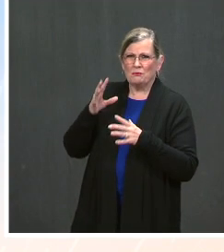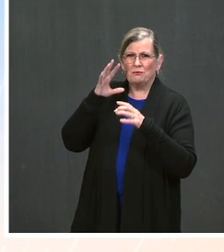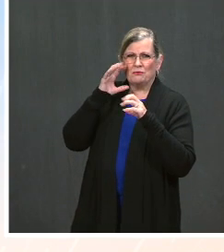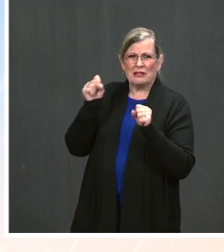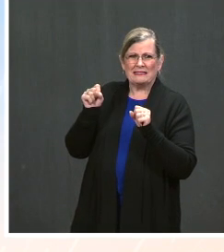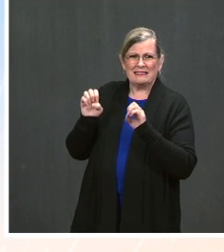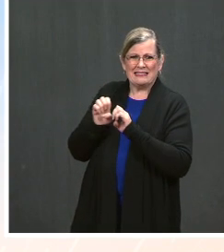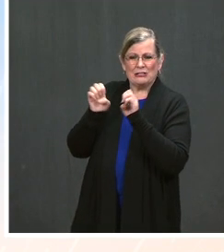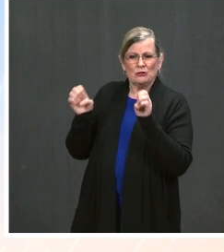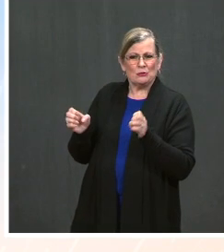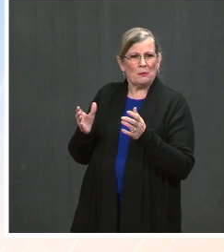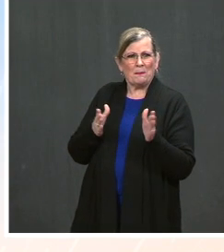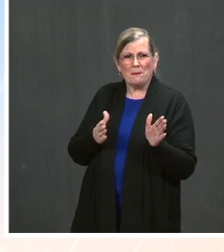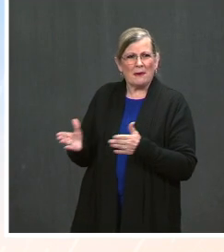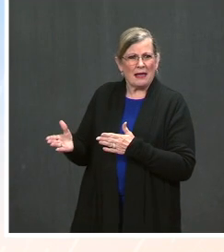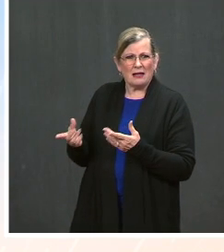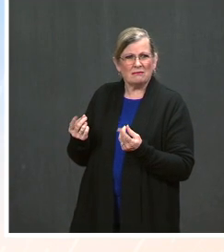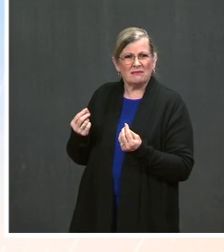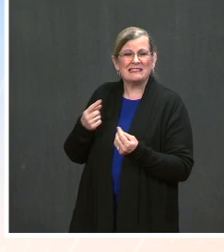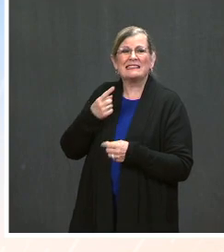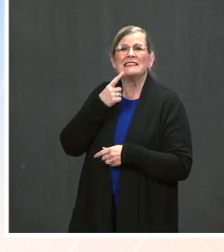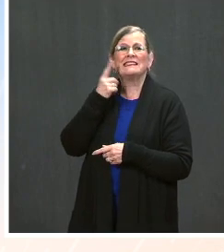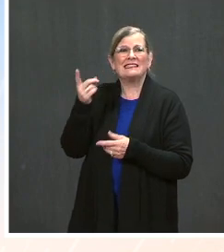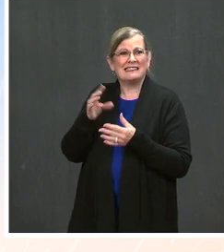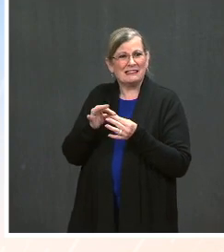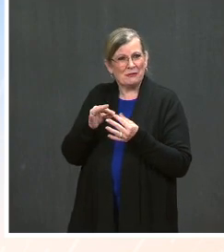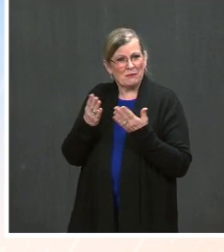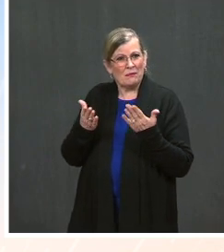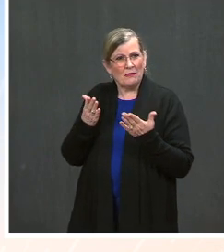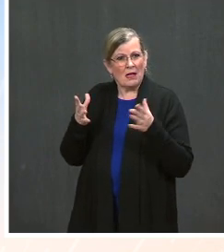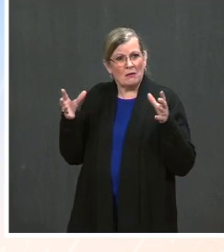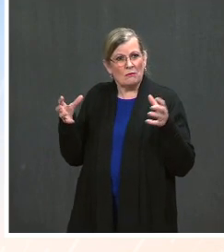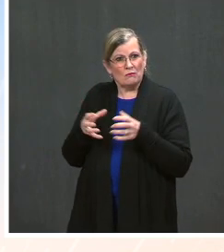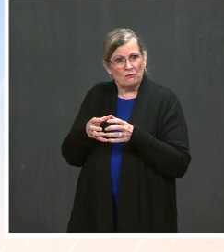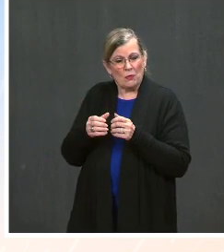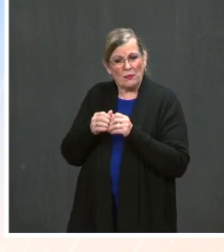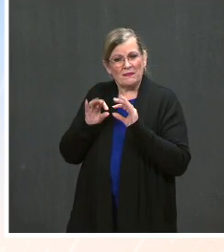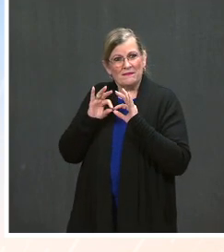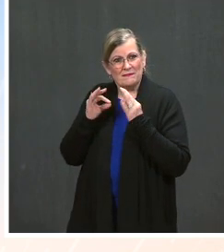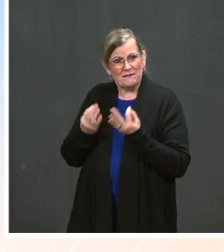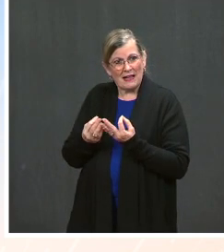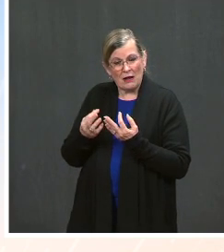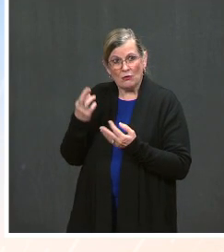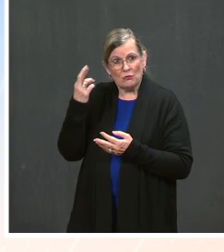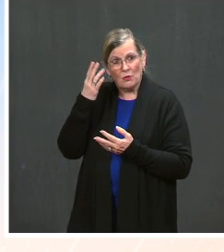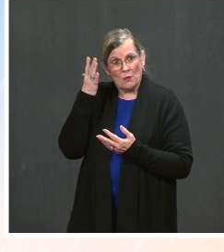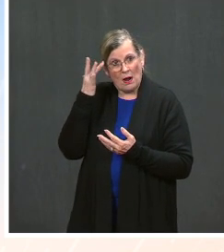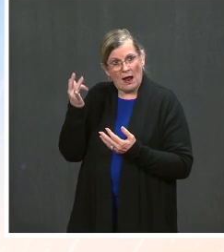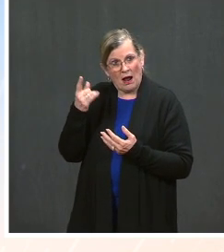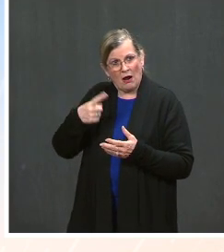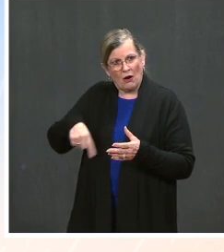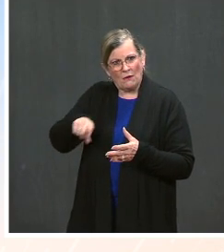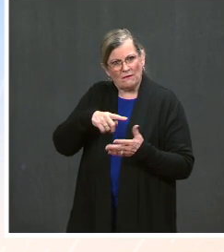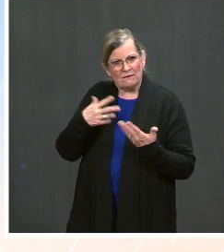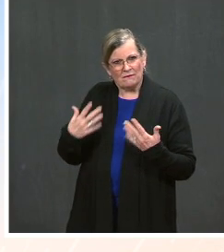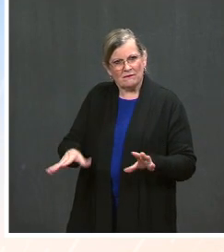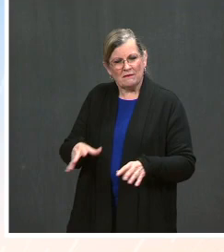that he would probably get together with family for Easter because they've all been vaccinated. So what kind of message is that sending if he's asking Americans